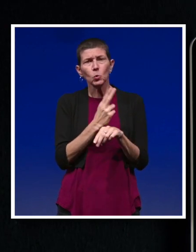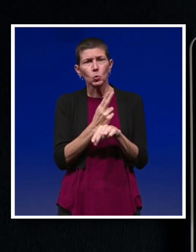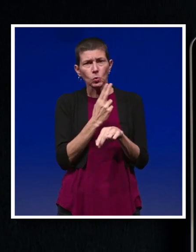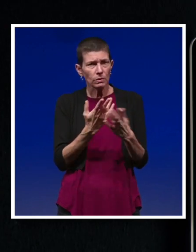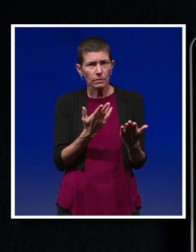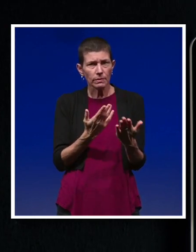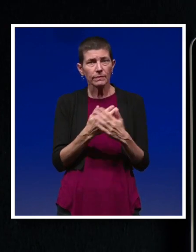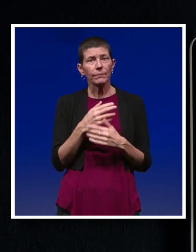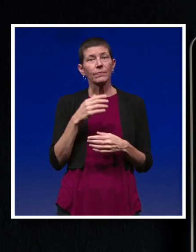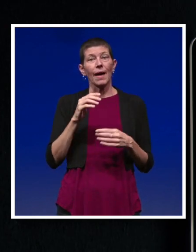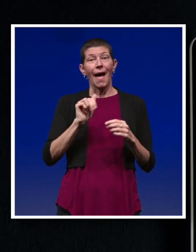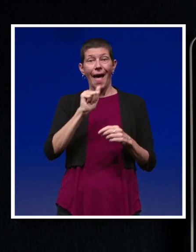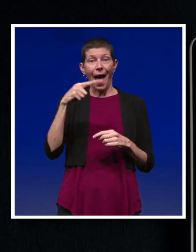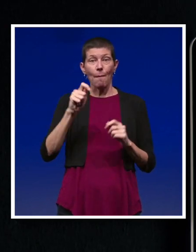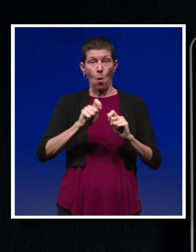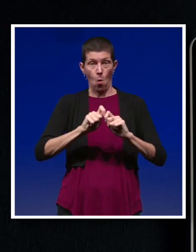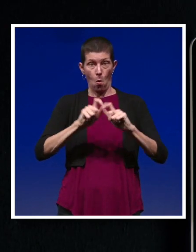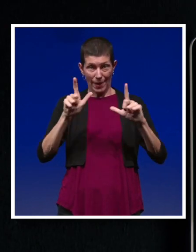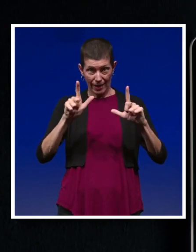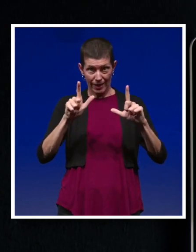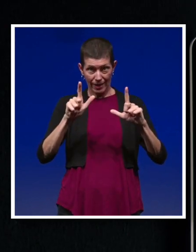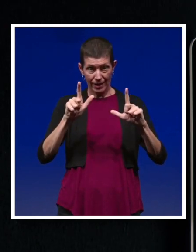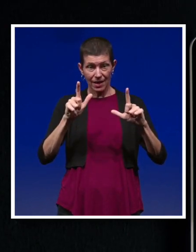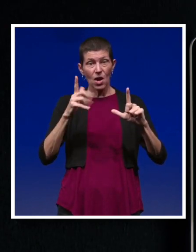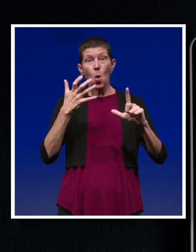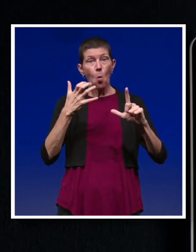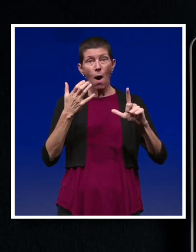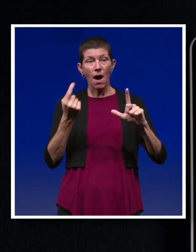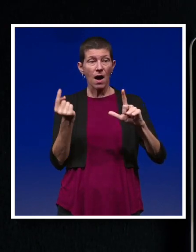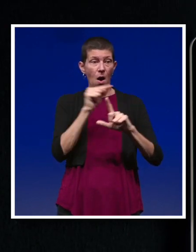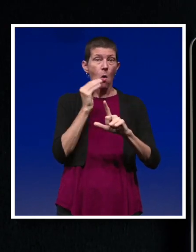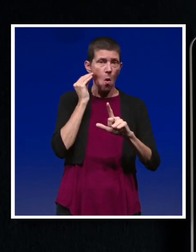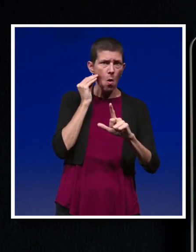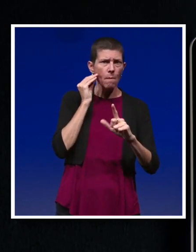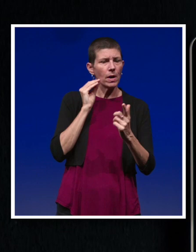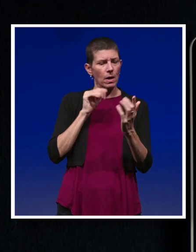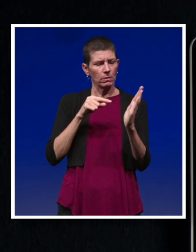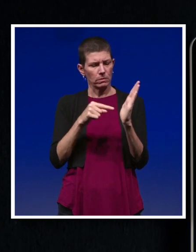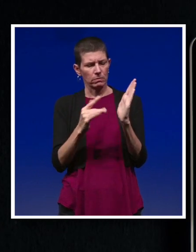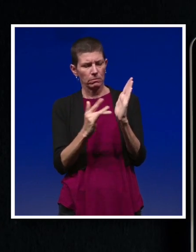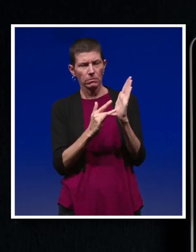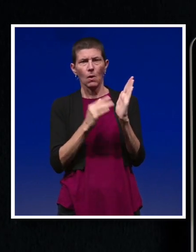When you open an app, you can always get back to the home page by pressing the home button.